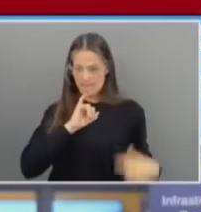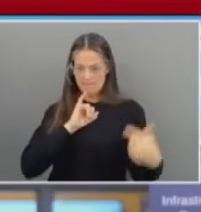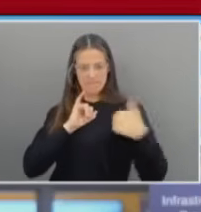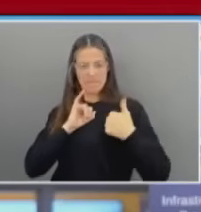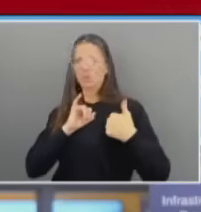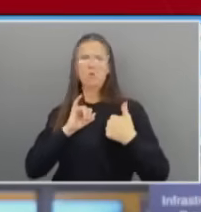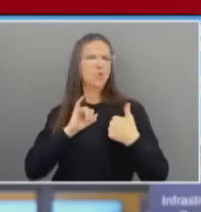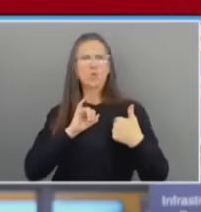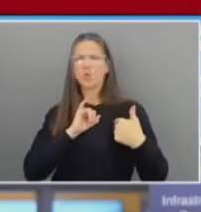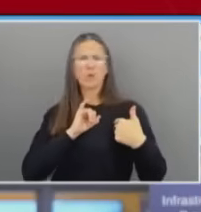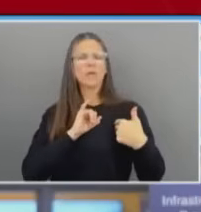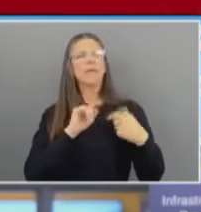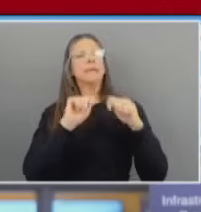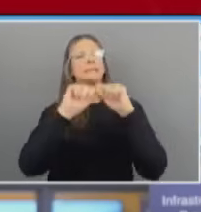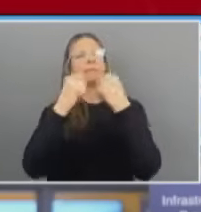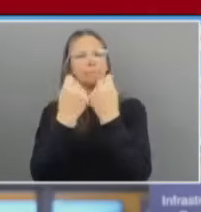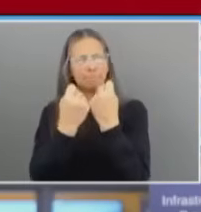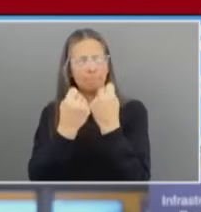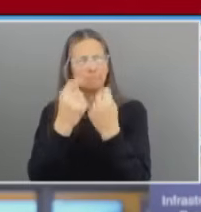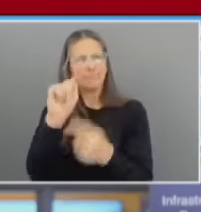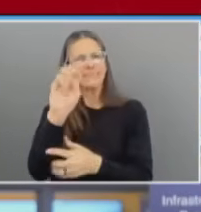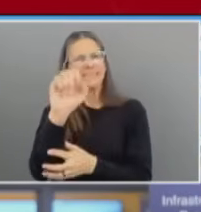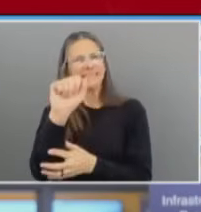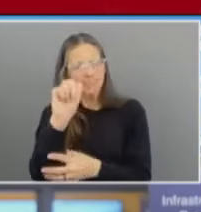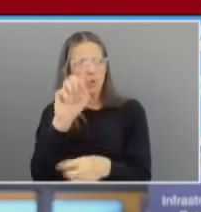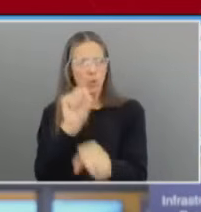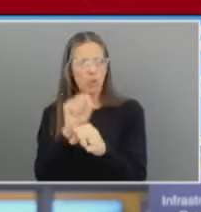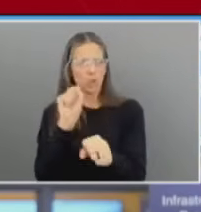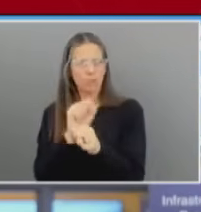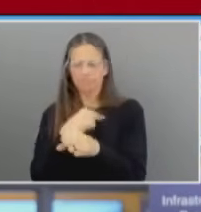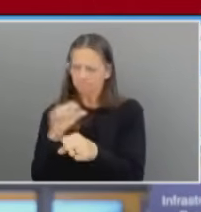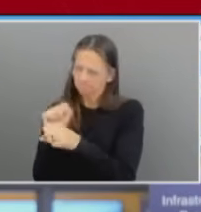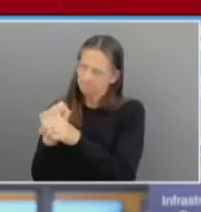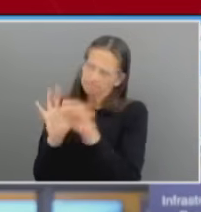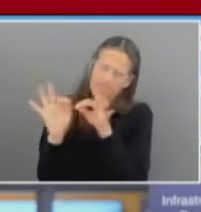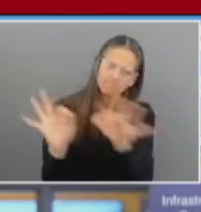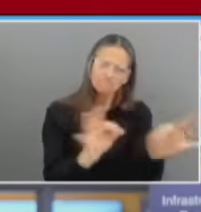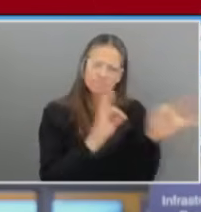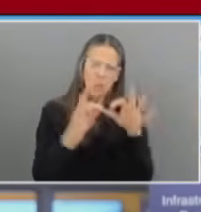YOU KNOW, YOU ALL BOTH SAID IT SO WELL. THERE IS NO I IN TEAMWORK.